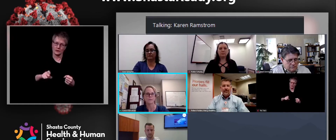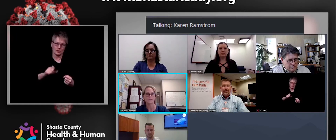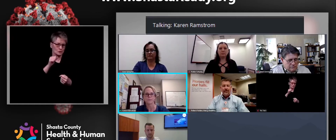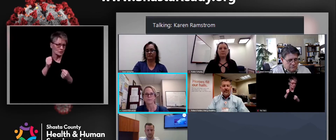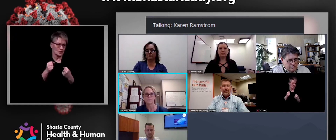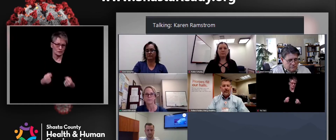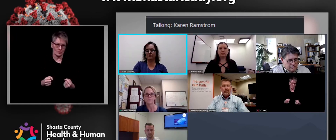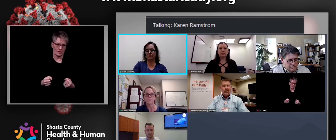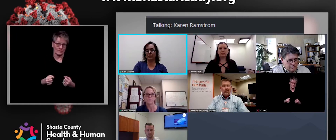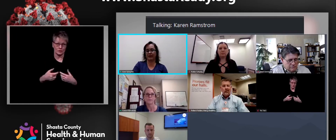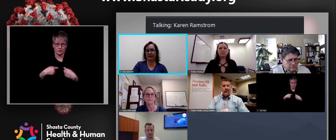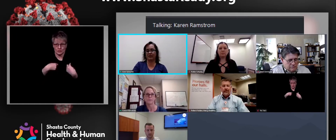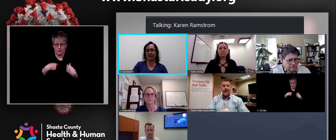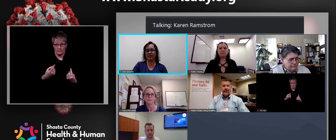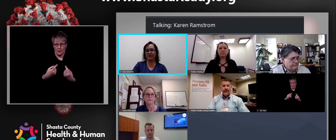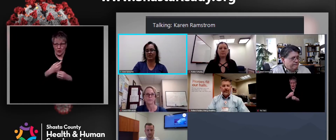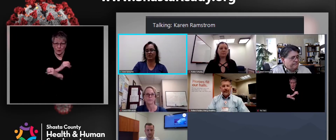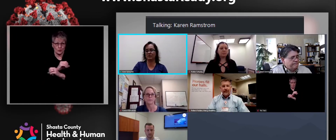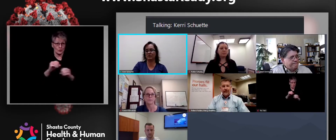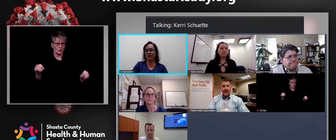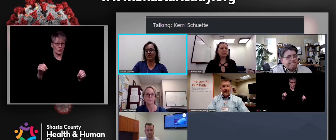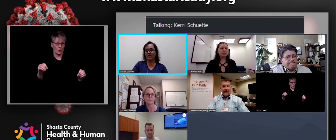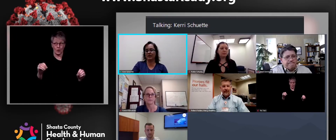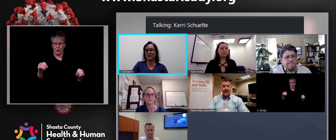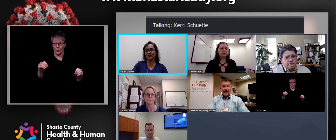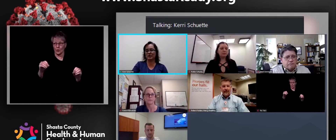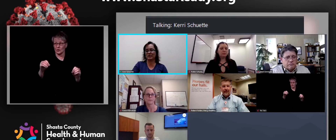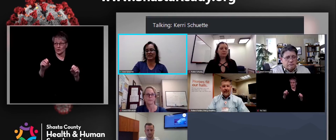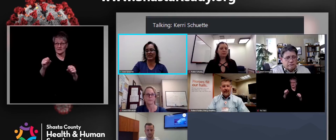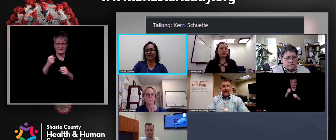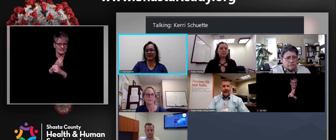in Shasta. All right. Thank you. This question was asked